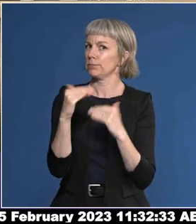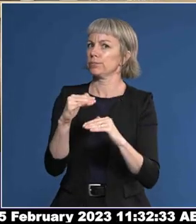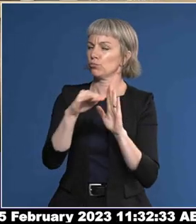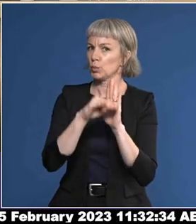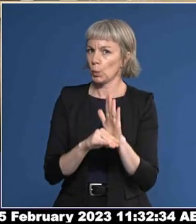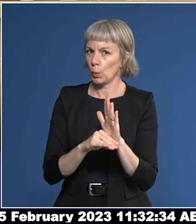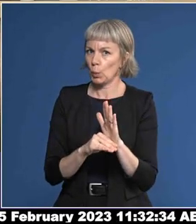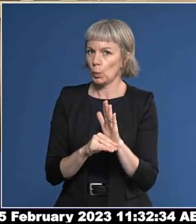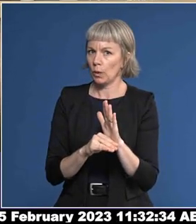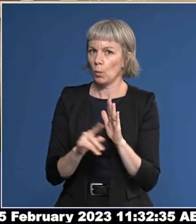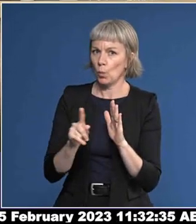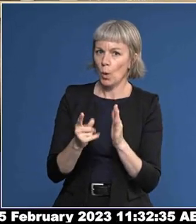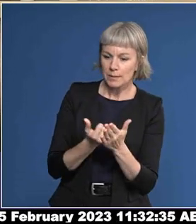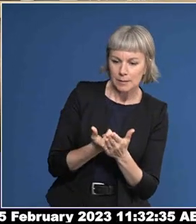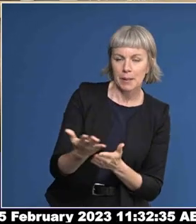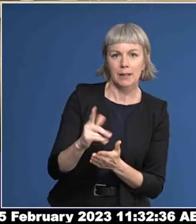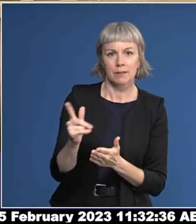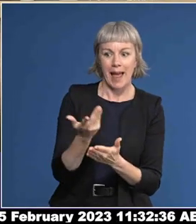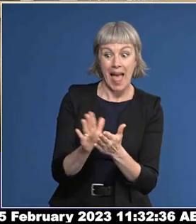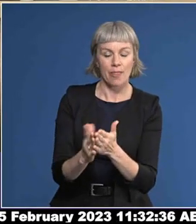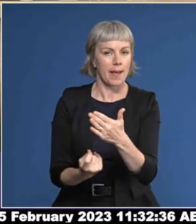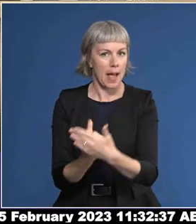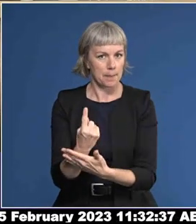much we contribute, but those things are still important for our people.